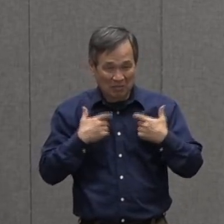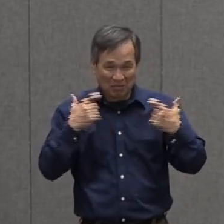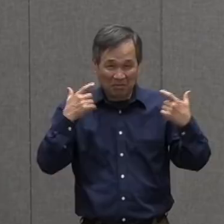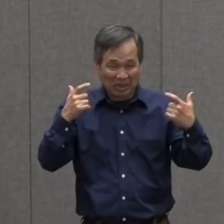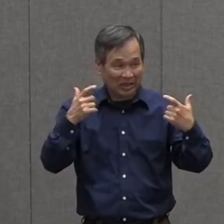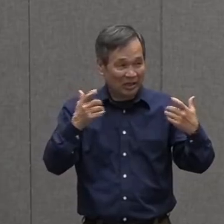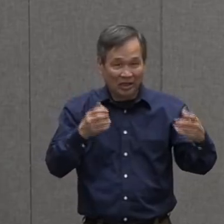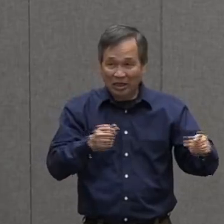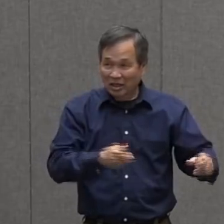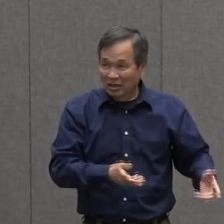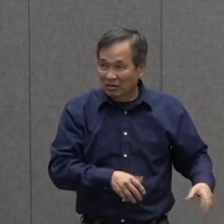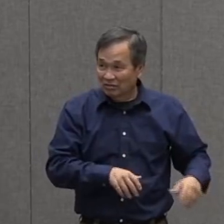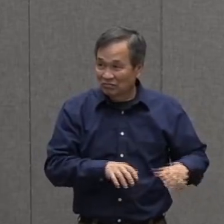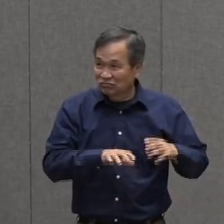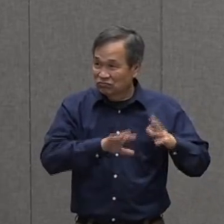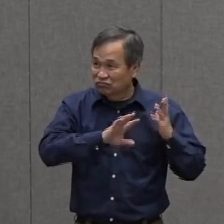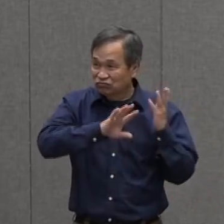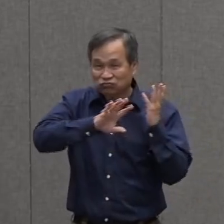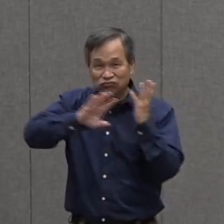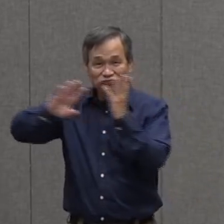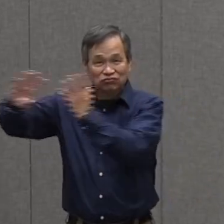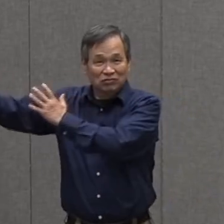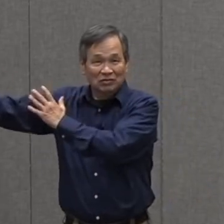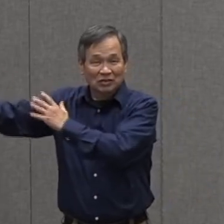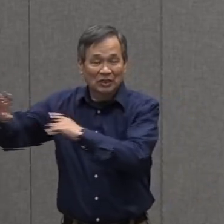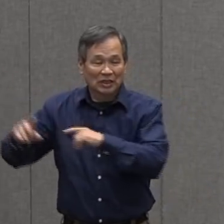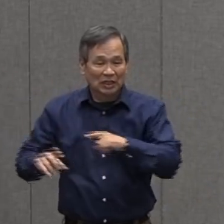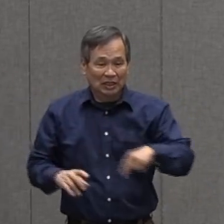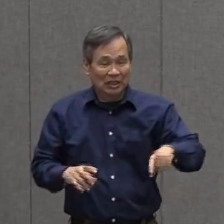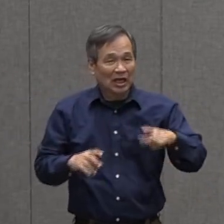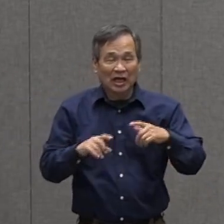"Then Ki-pat helped to end this terrible drought,